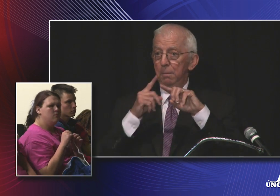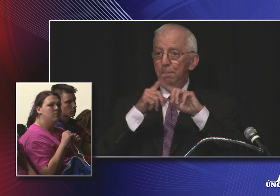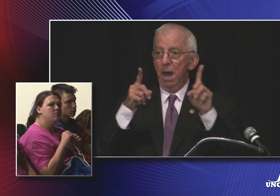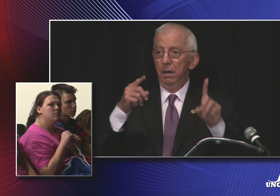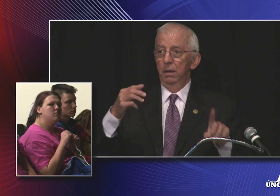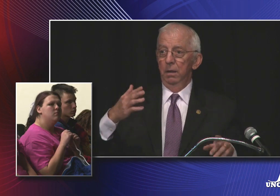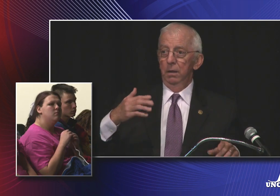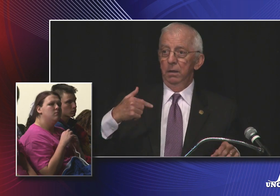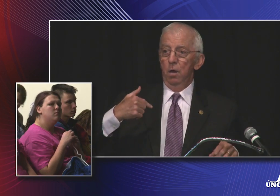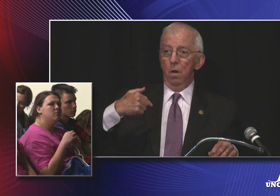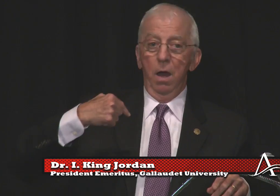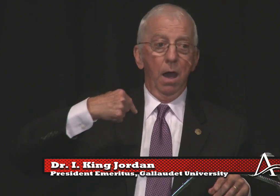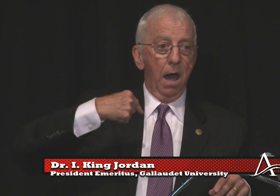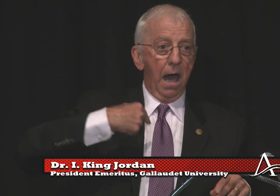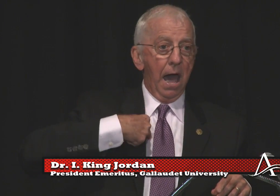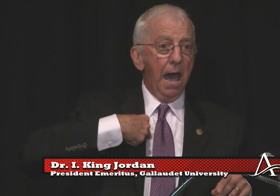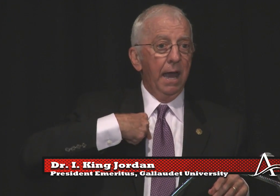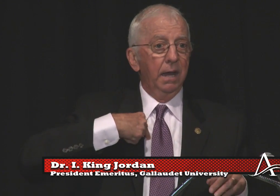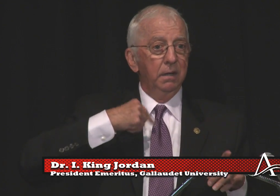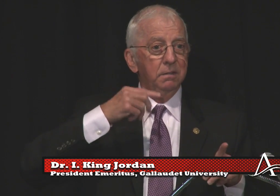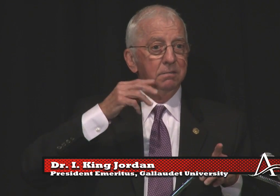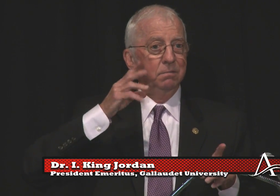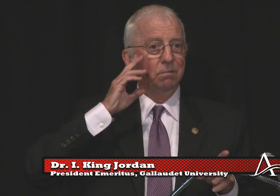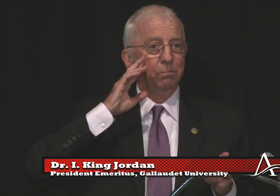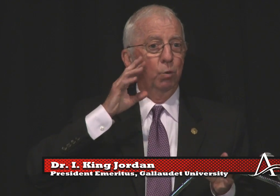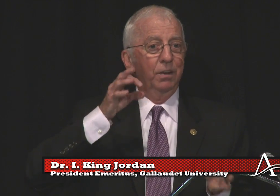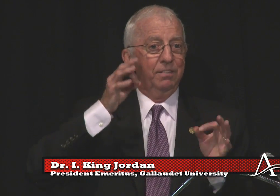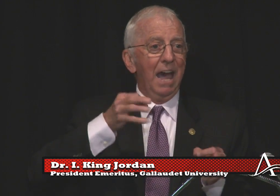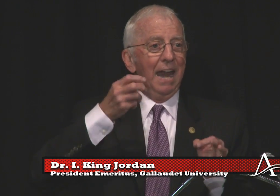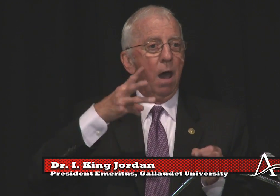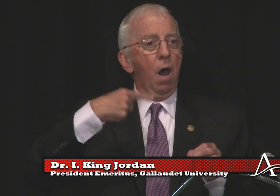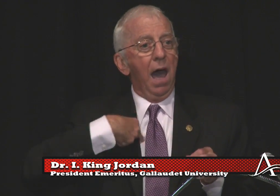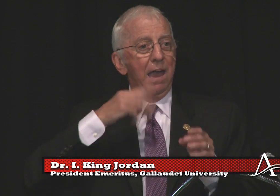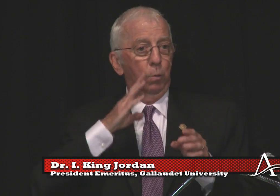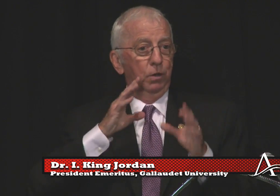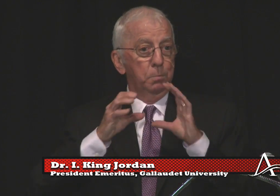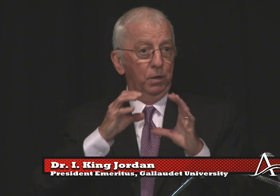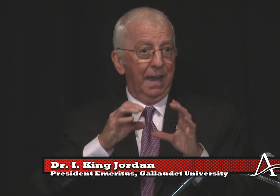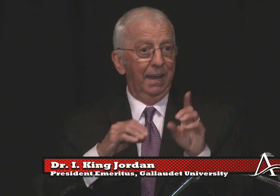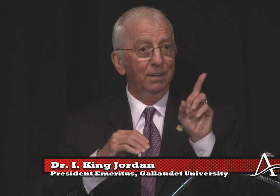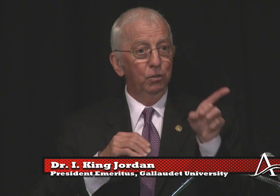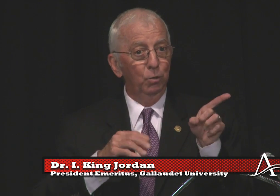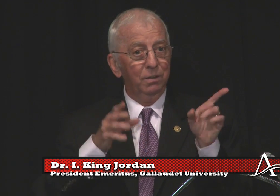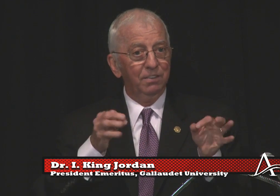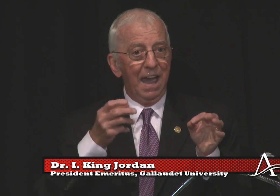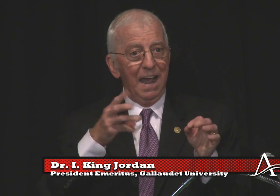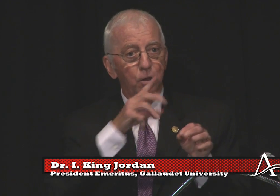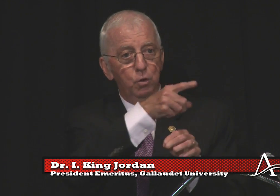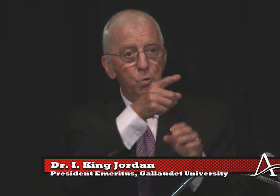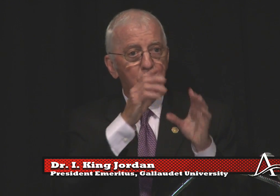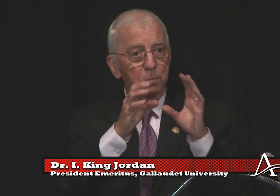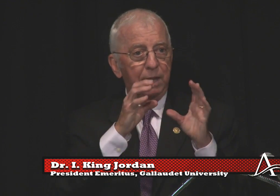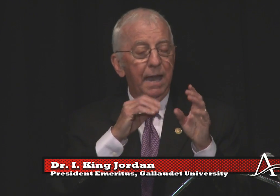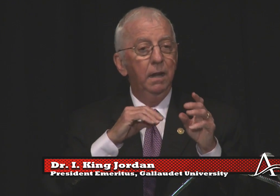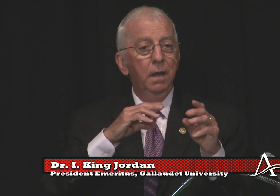but no, I will decide how I will communicate. You decide how you communicate.